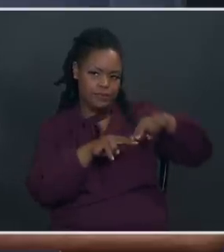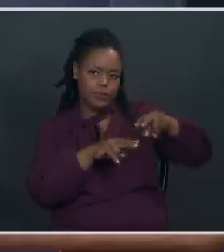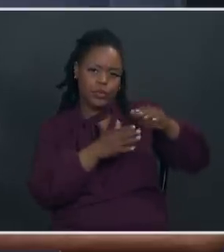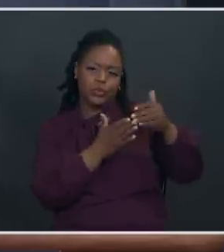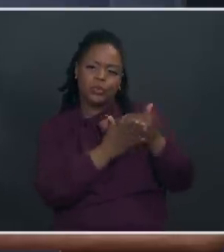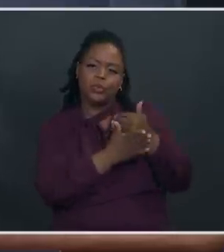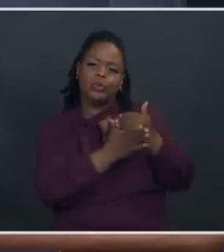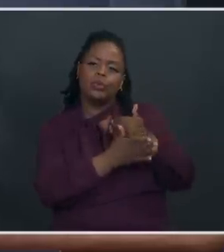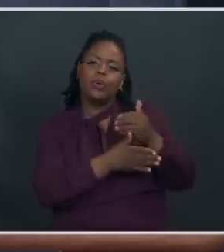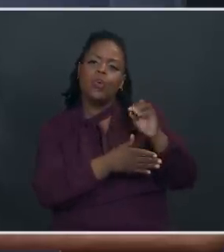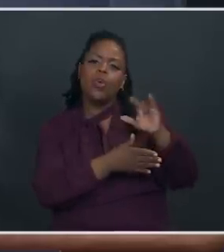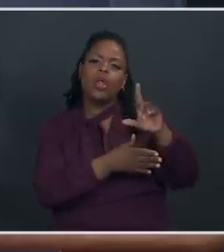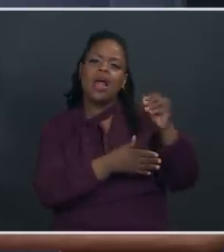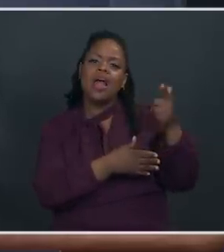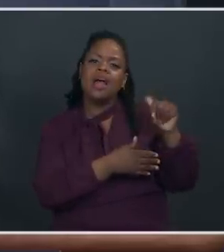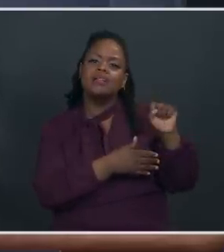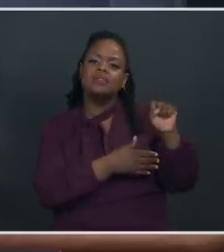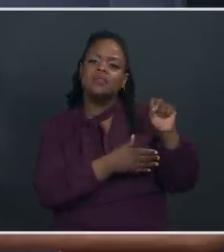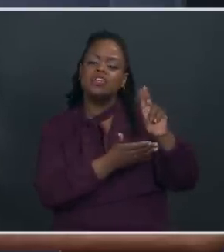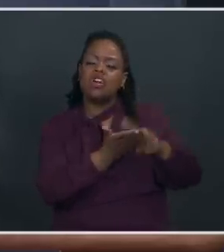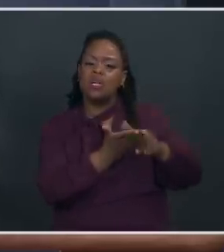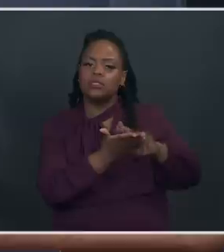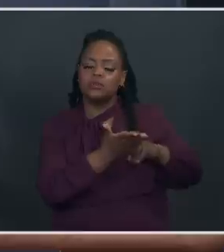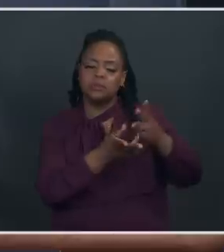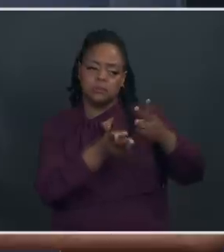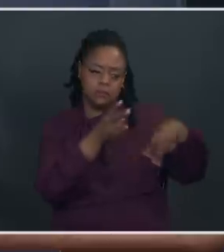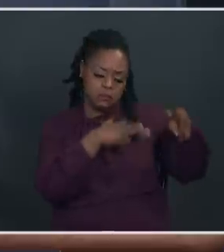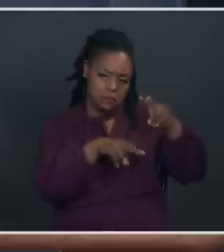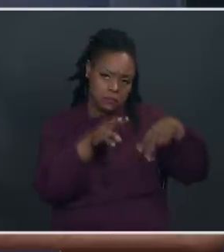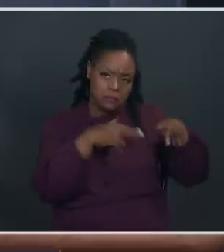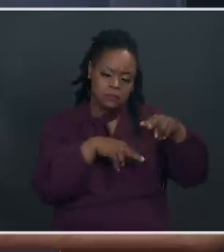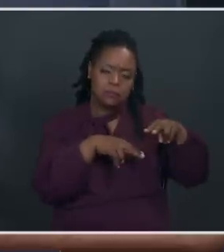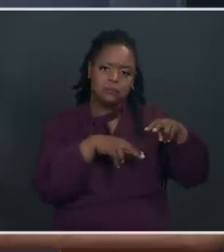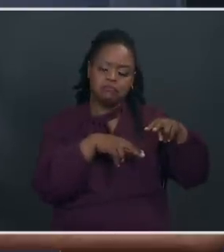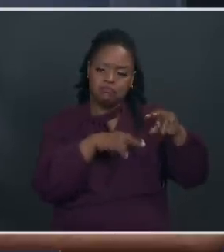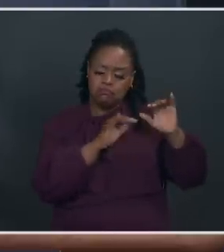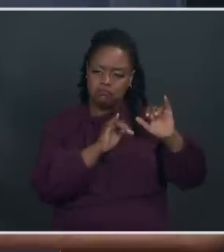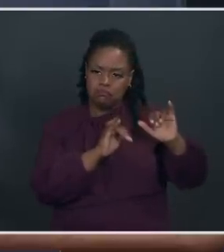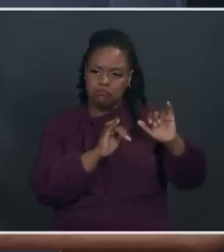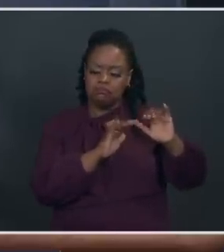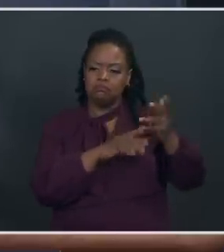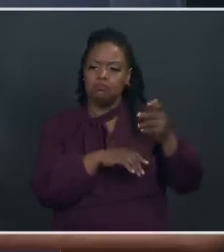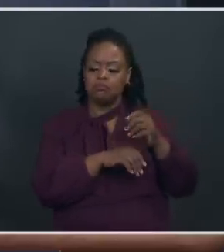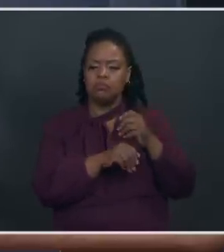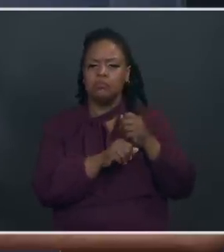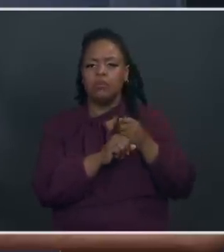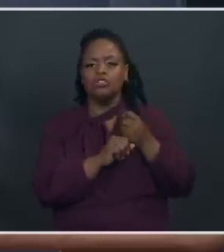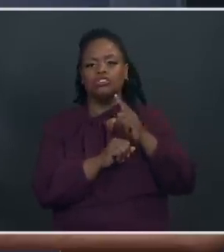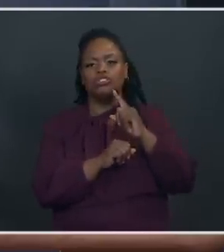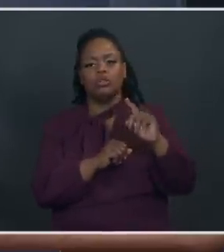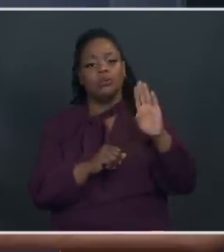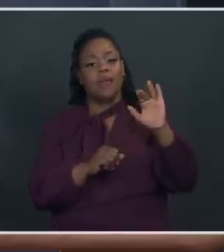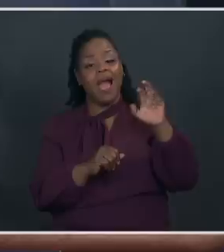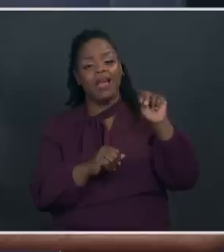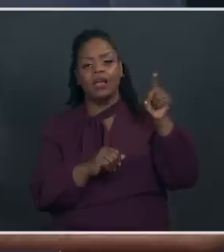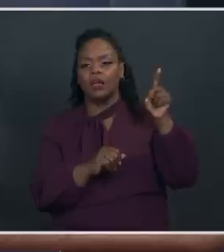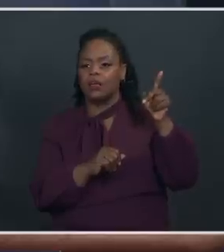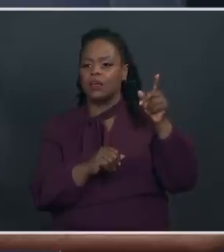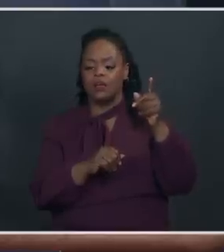and waters, consistent with a promise President Biden has repeatedly made and has been very clear